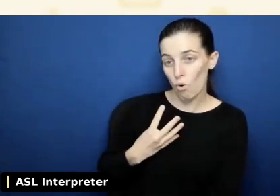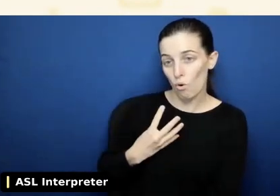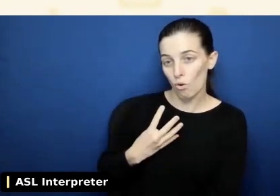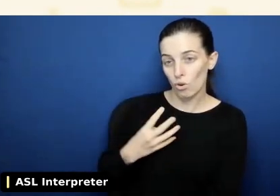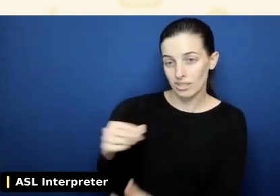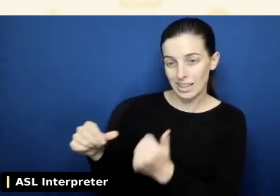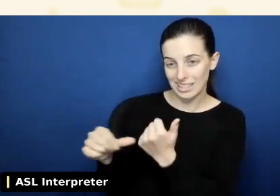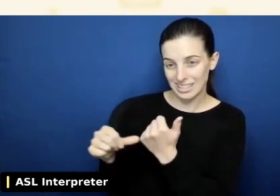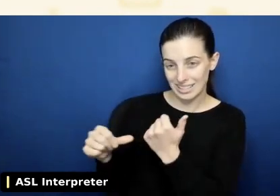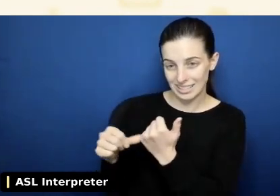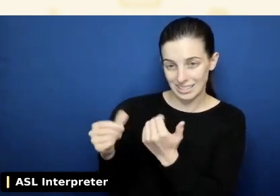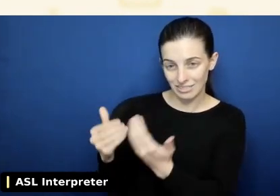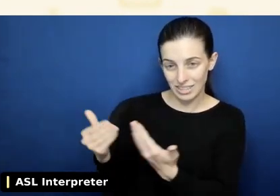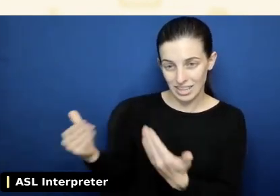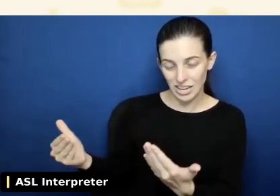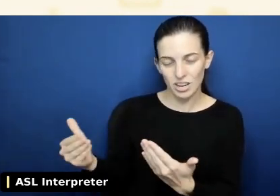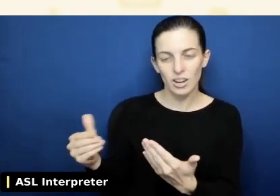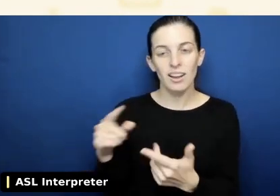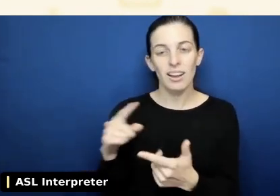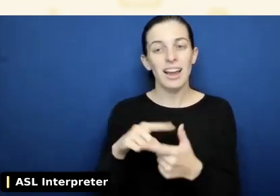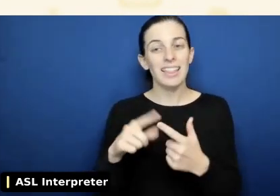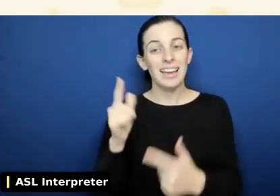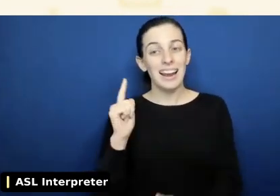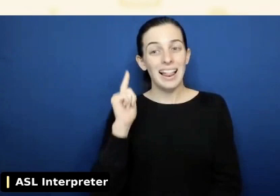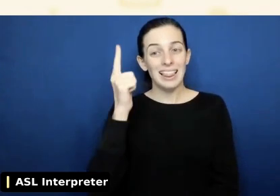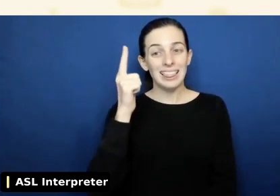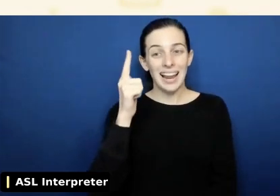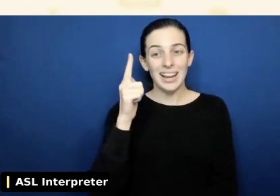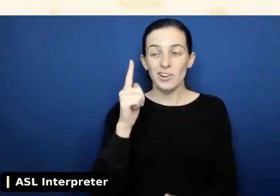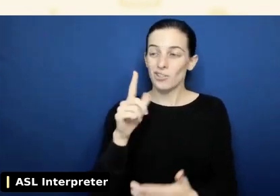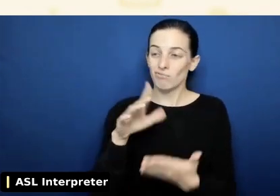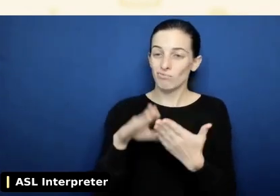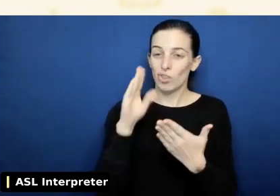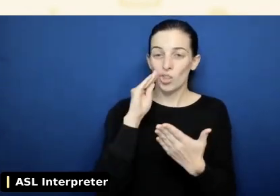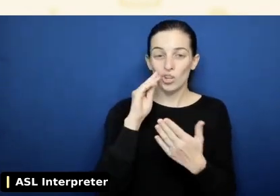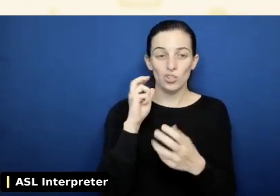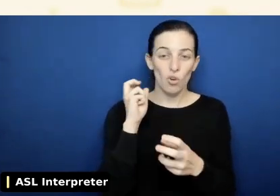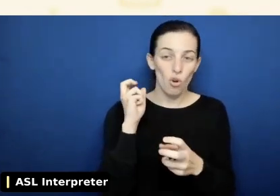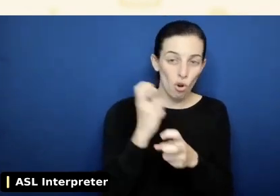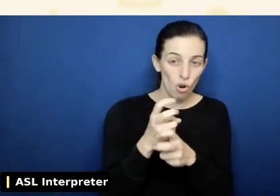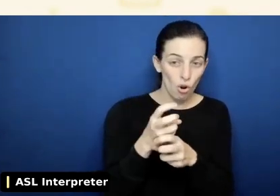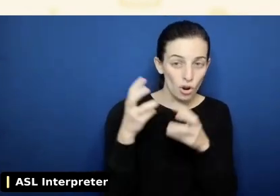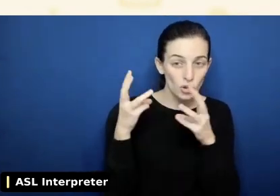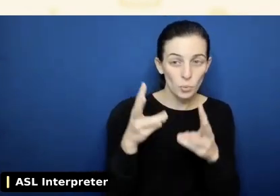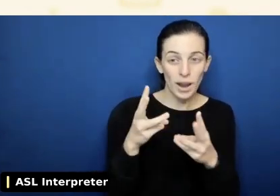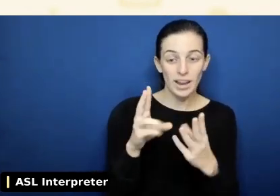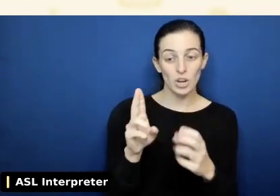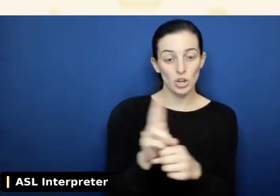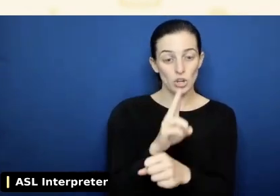But also learns, in a hard way, that using something is more easier.